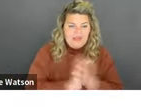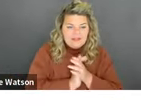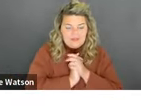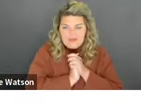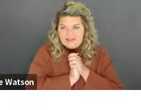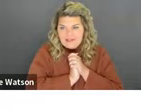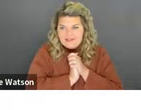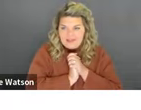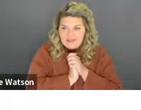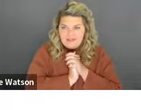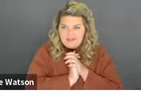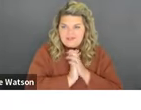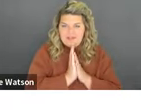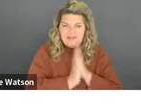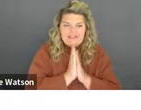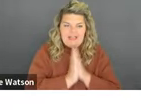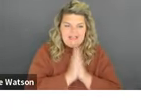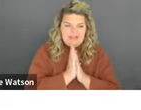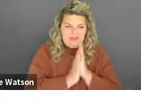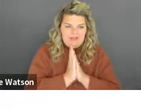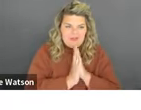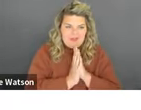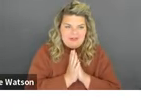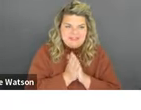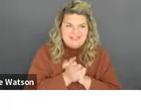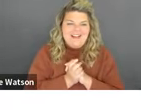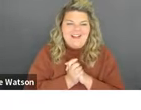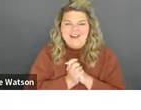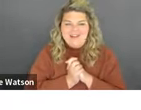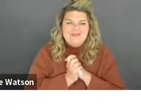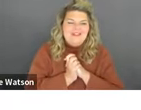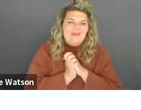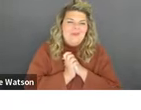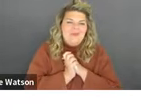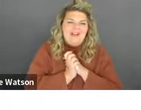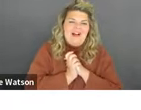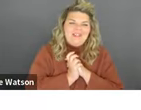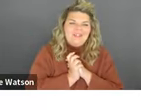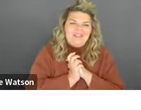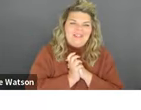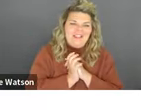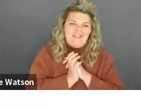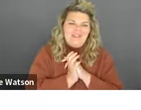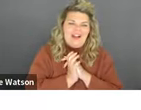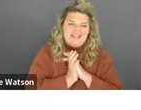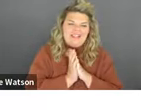And then, so that's our fun little learning signs with the interpreters. We also wanted to give you guys,